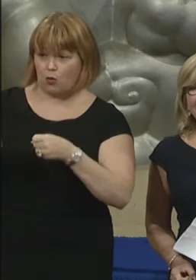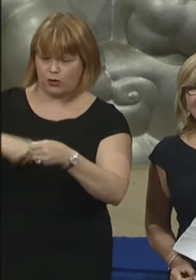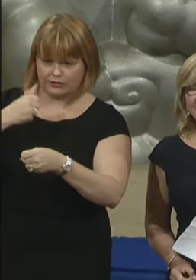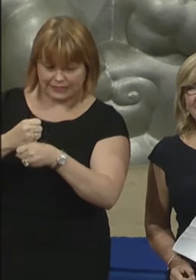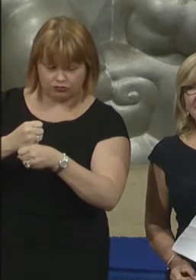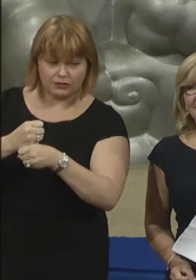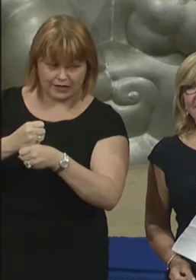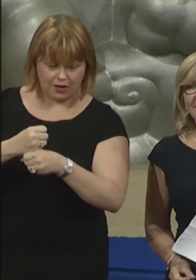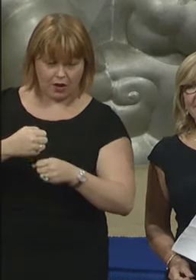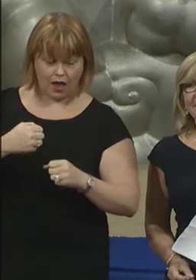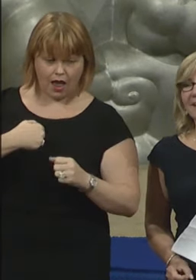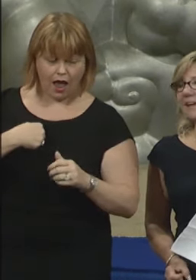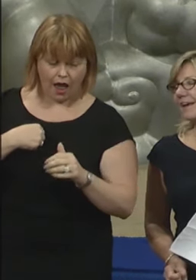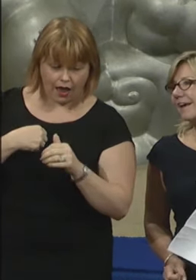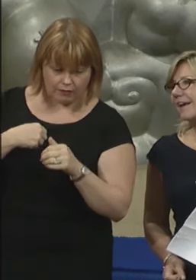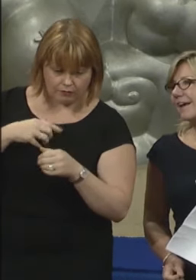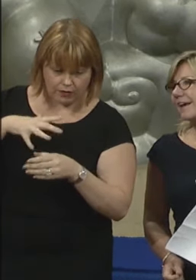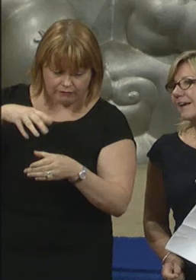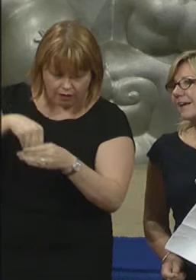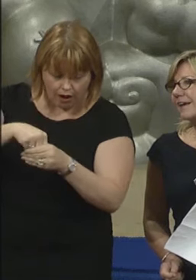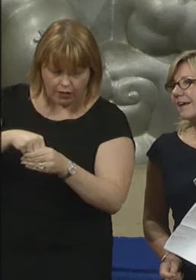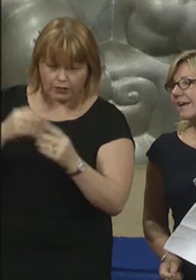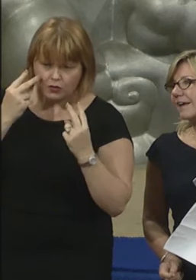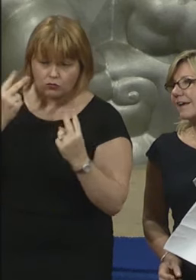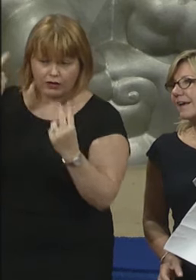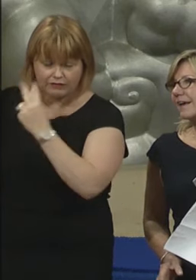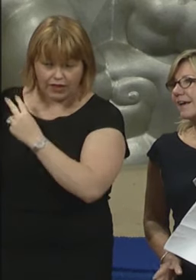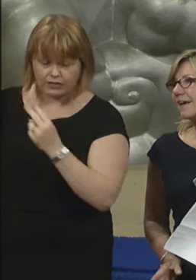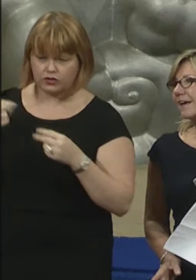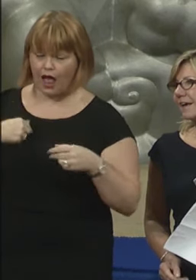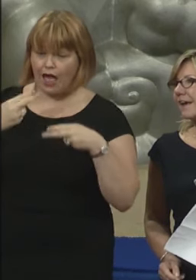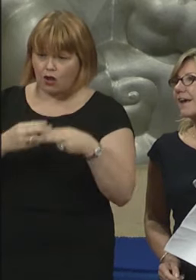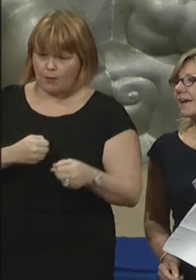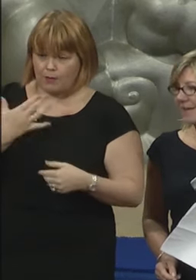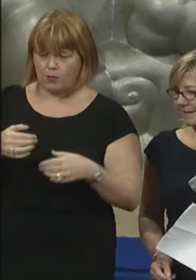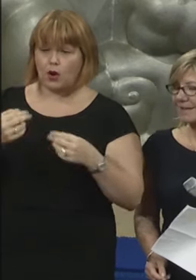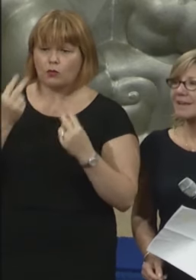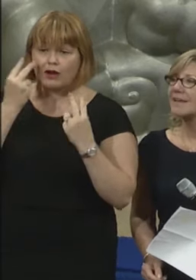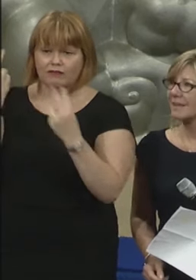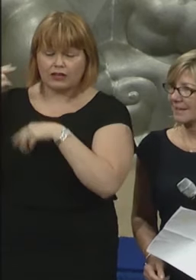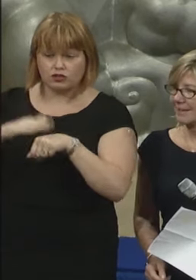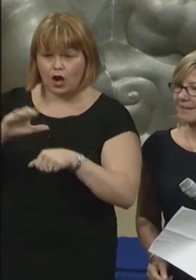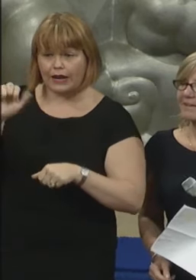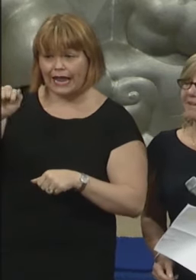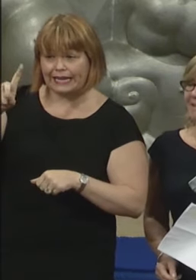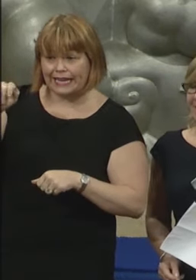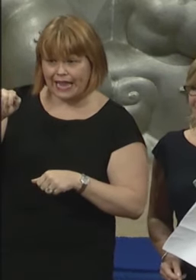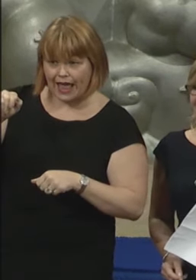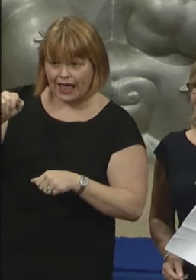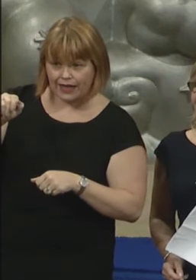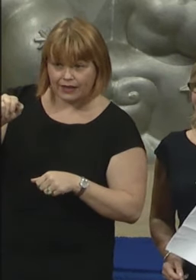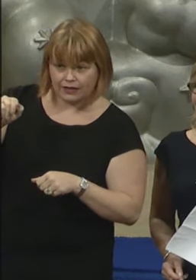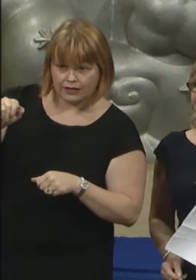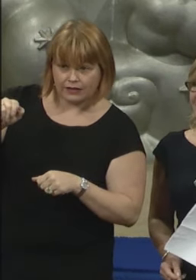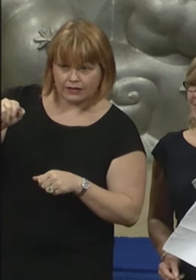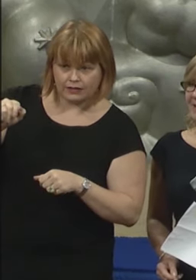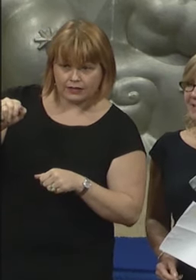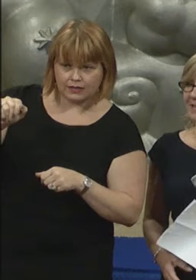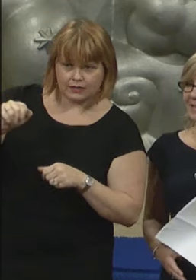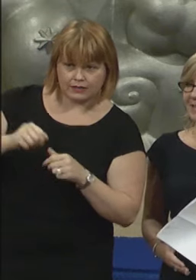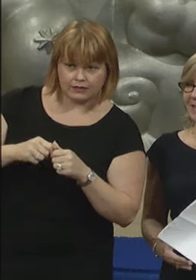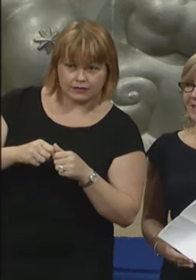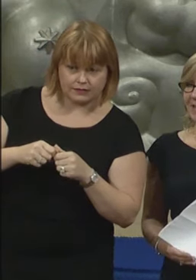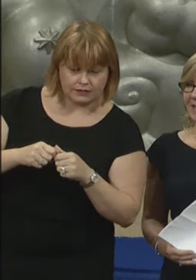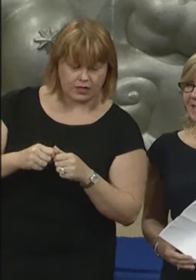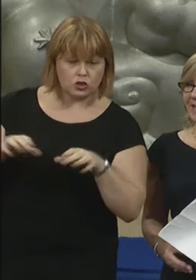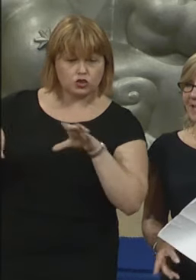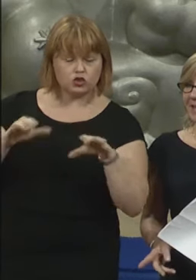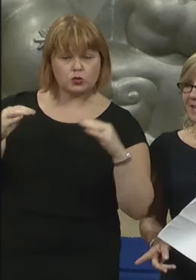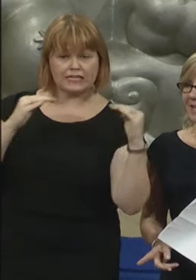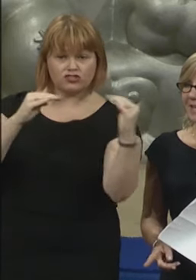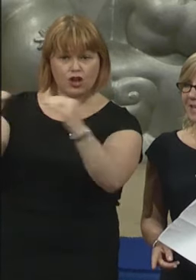I CALL IT "REFLECTIONS ON ADA AT 25: DOING JUSTICE."